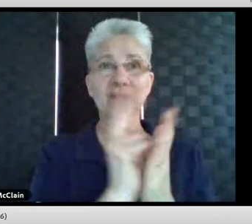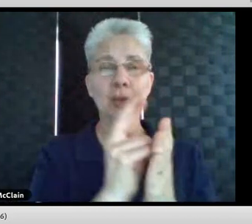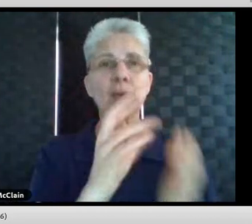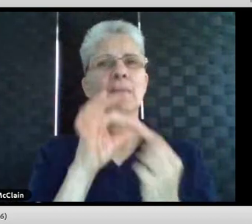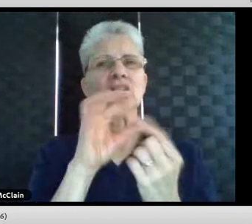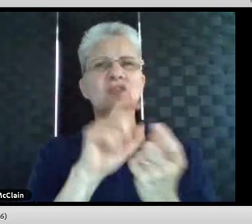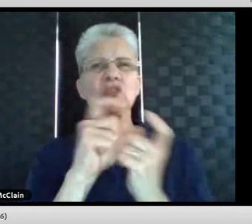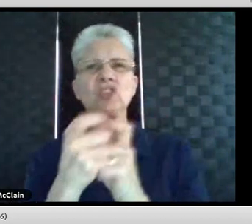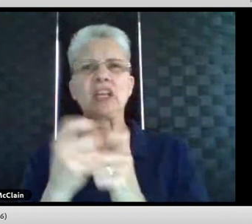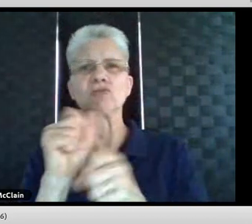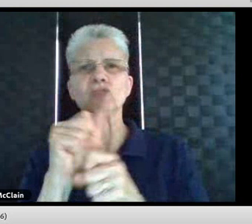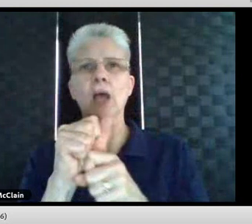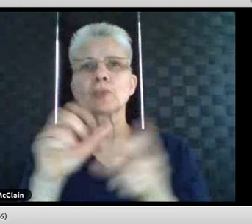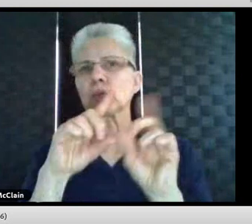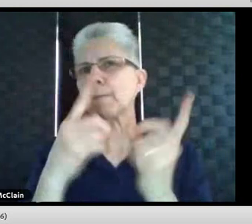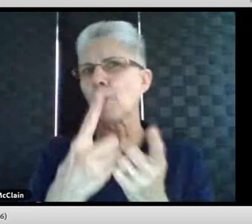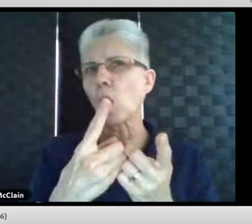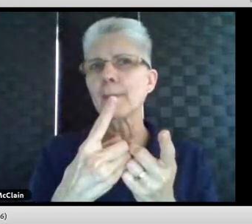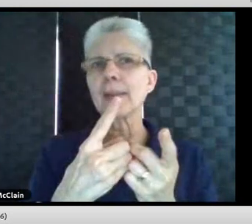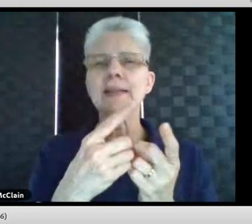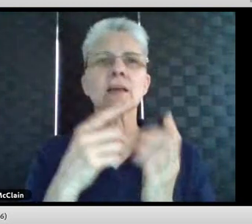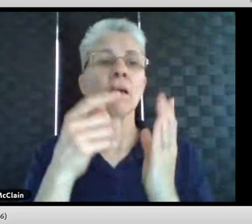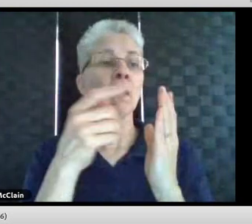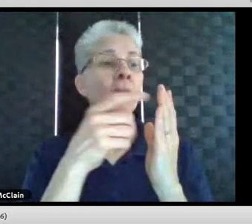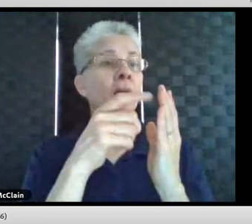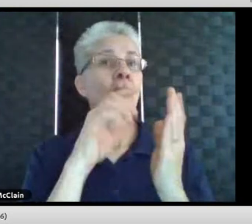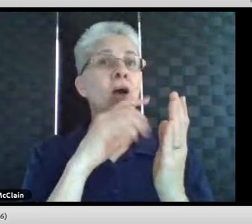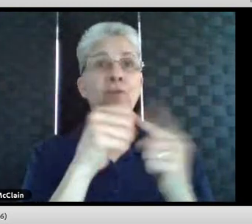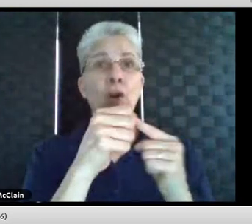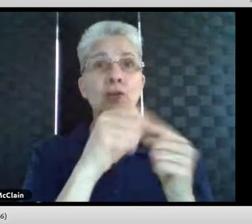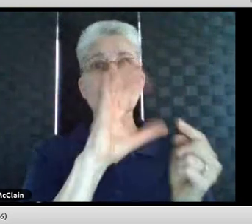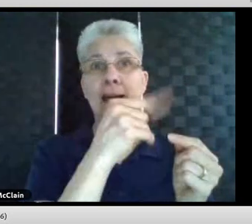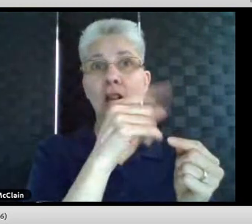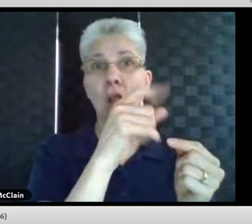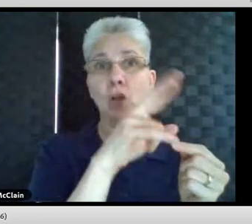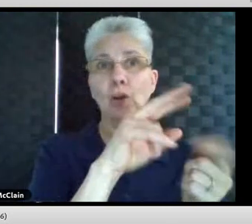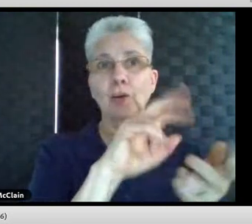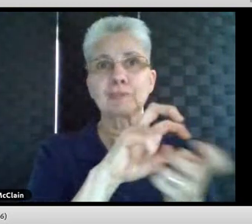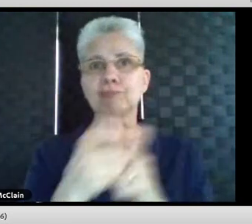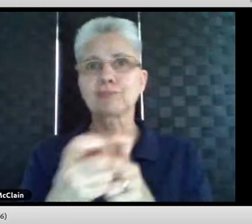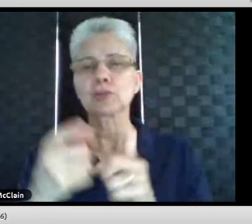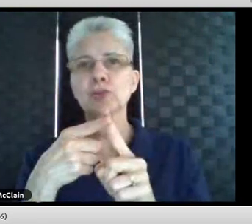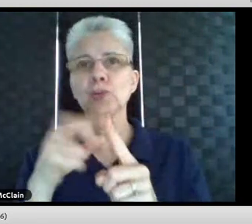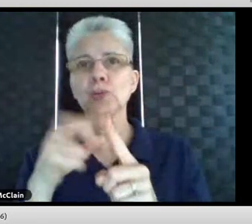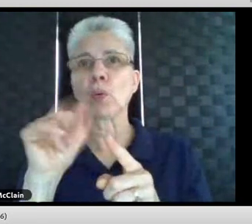or you switched departments, you're a cataloger and then you switch to reference. Whatever it is, make sure that you look at your policies